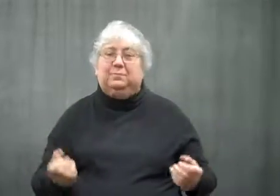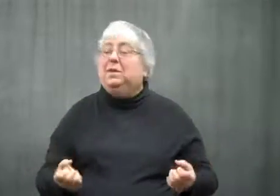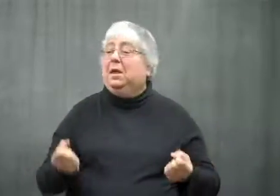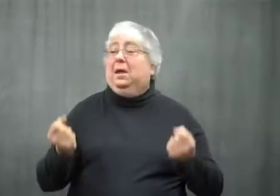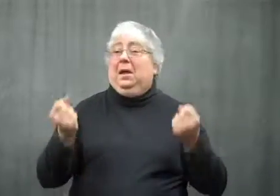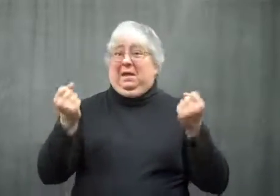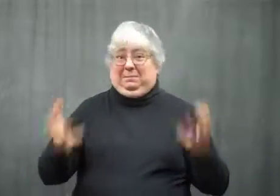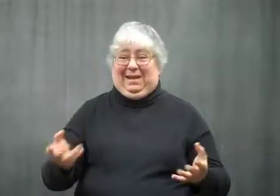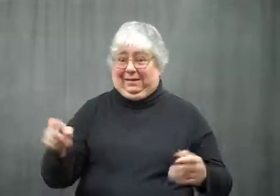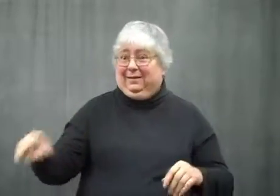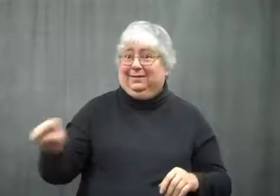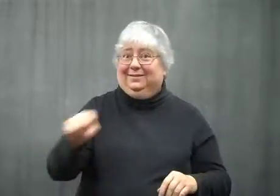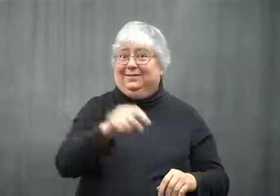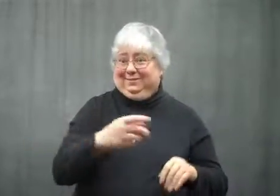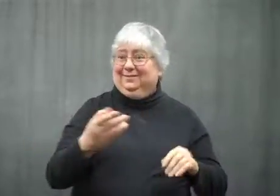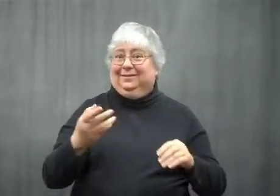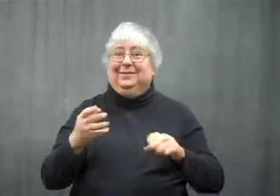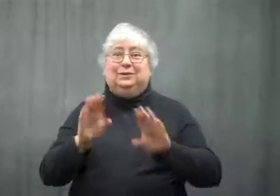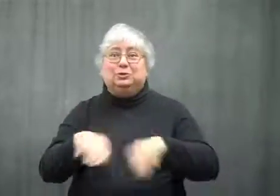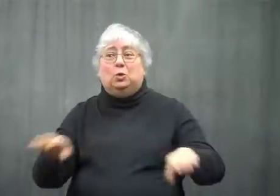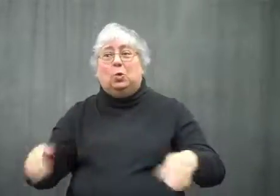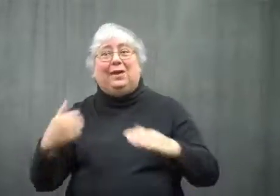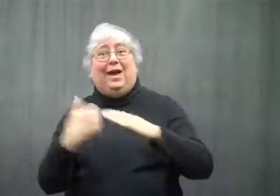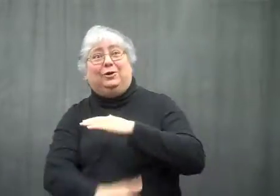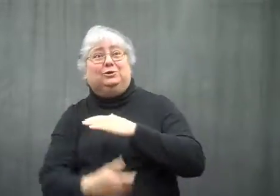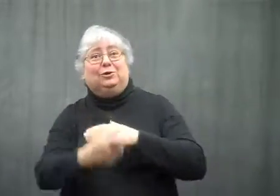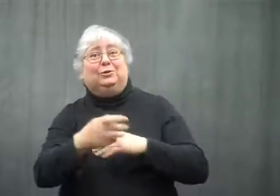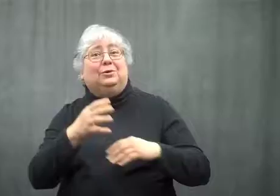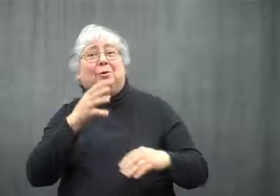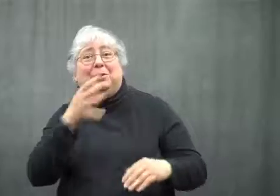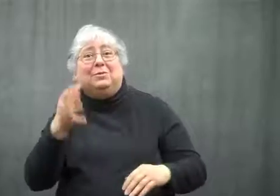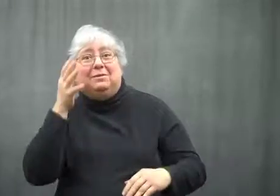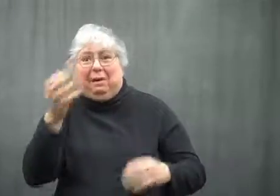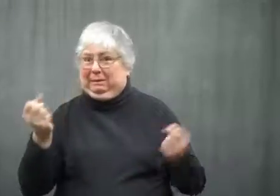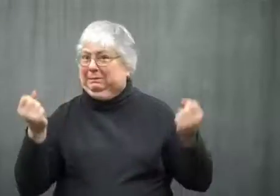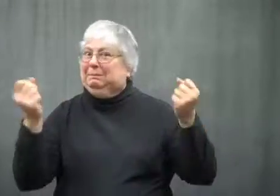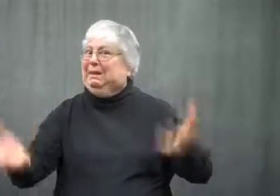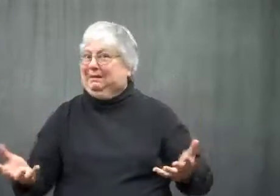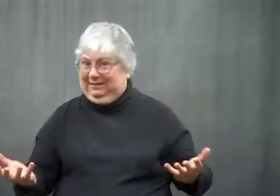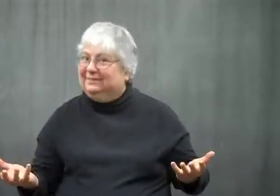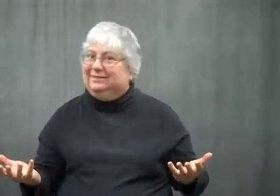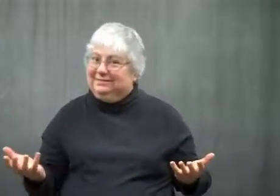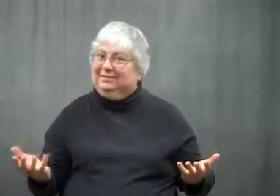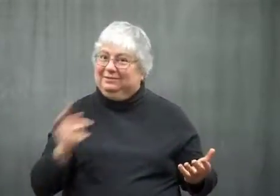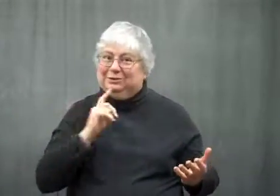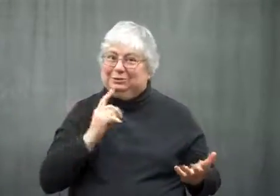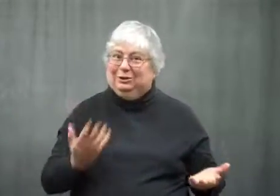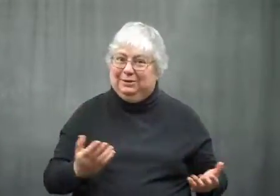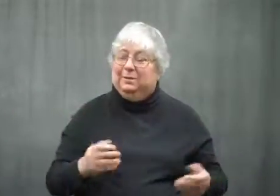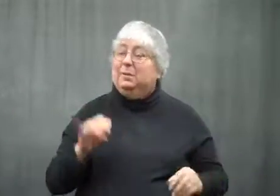There are a lot of children living with their grandparents.